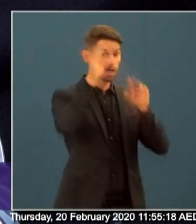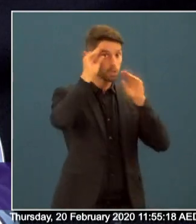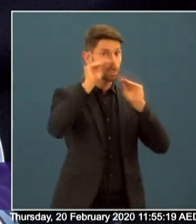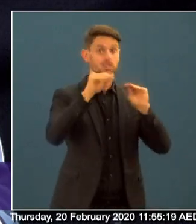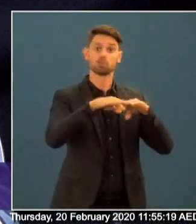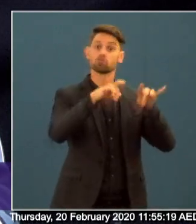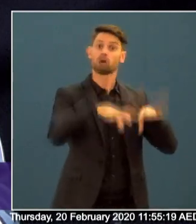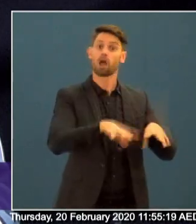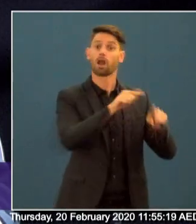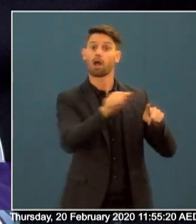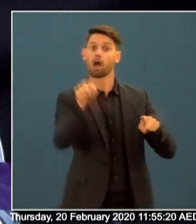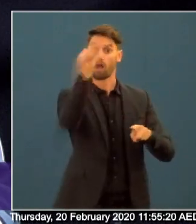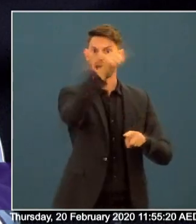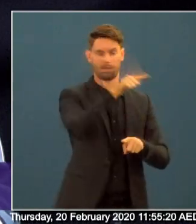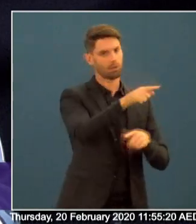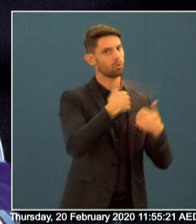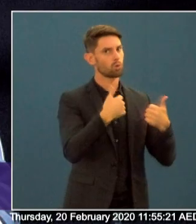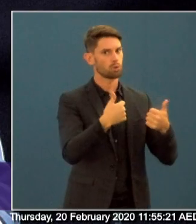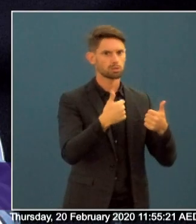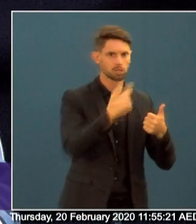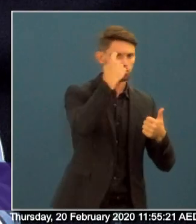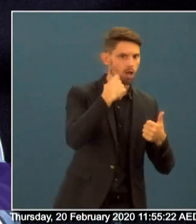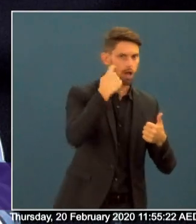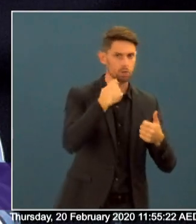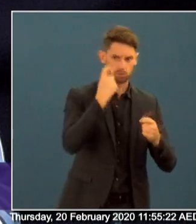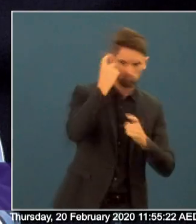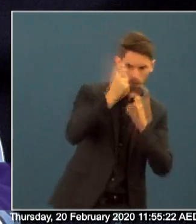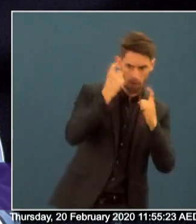go to great lengths to understand the needs of the children